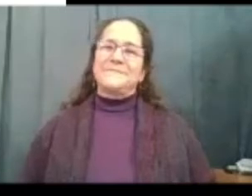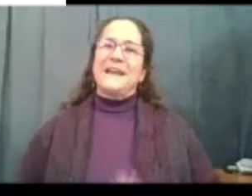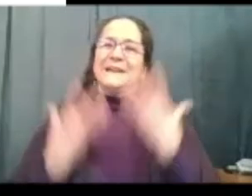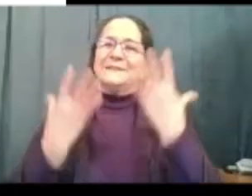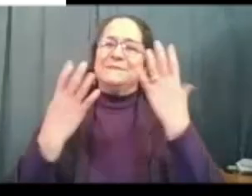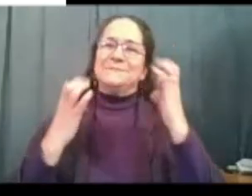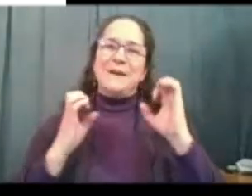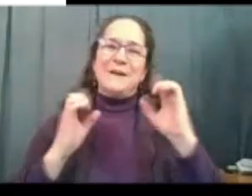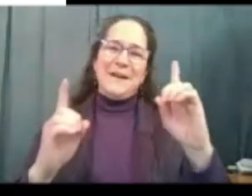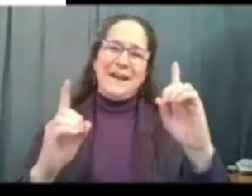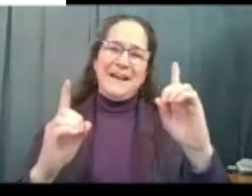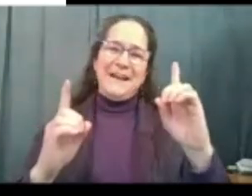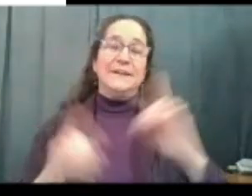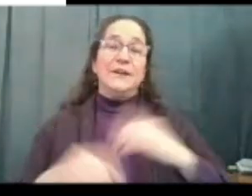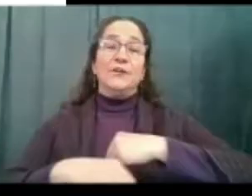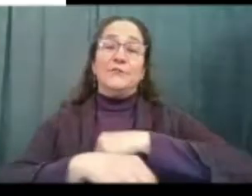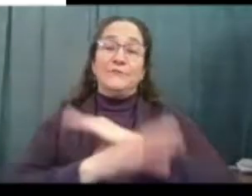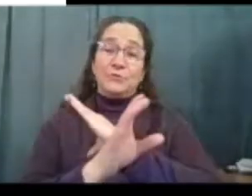InspirED Virtual learning series.